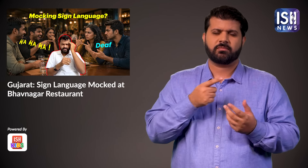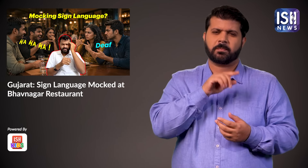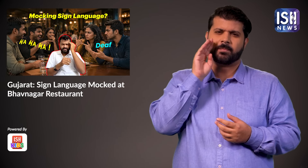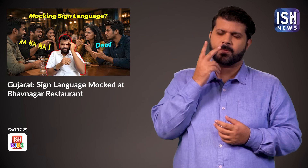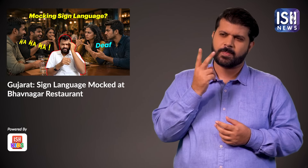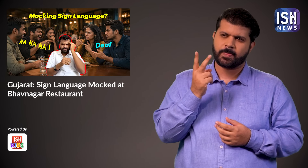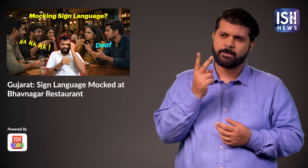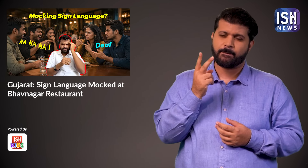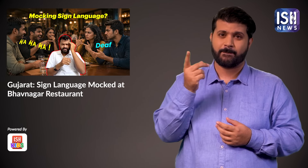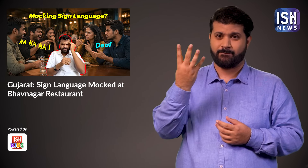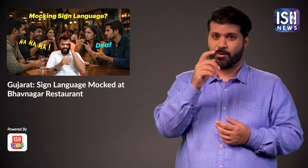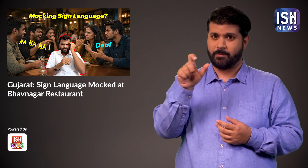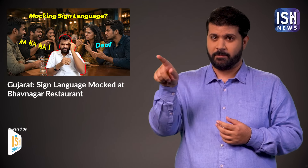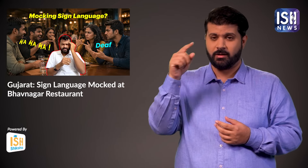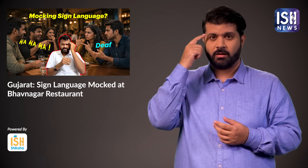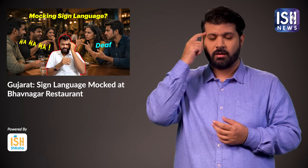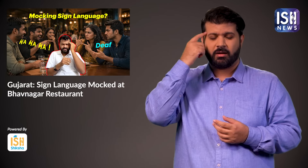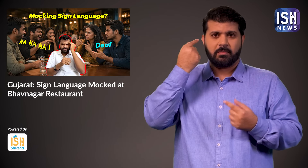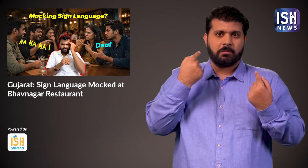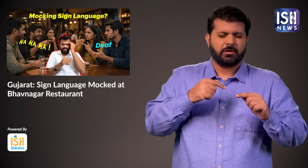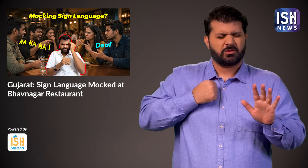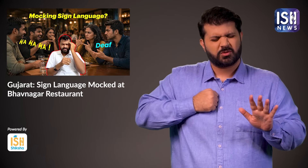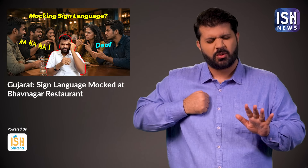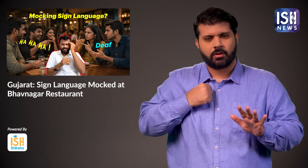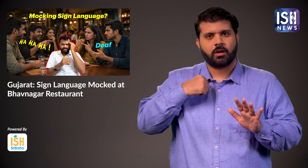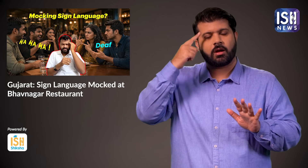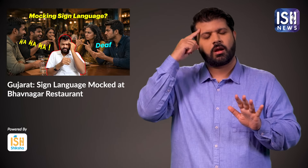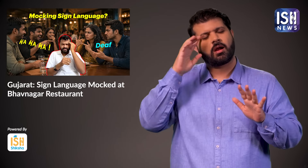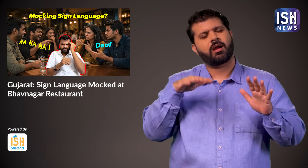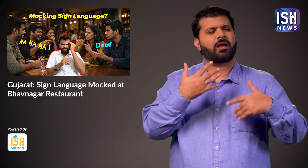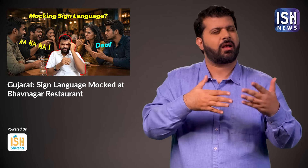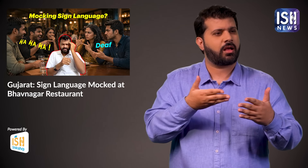Manan observed that they were genuinely remorseful and had not understood that this was about